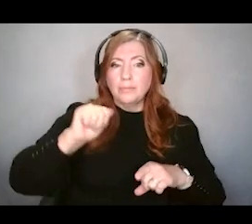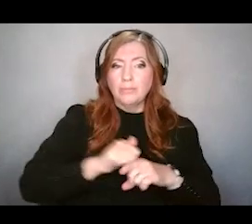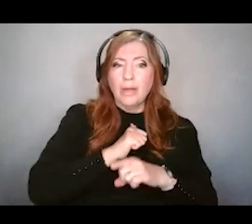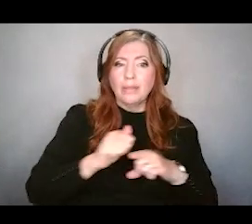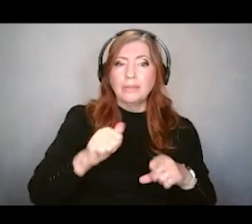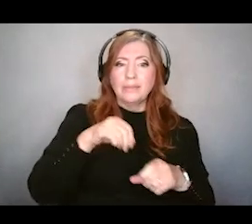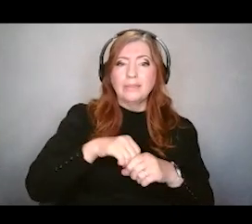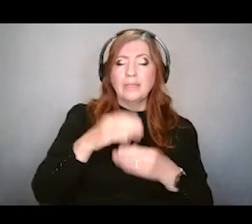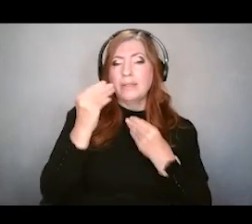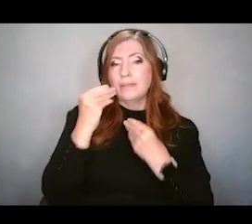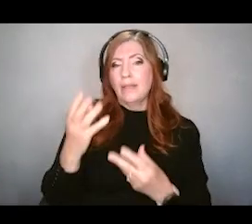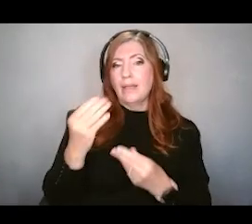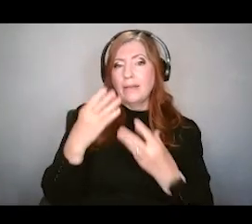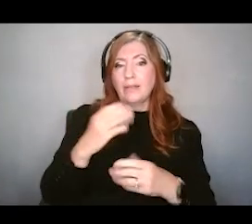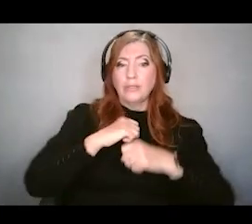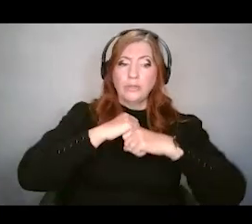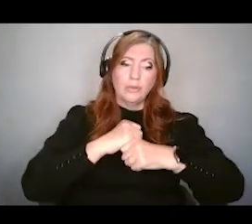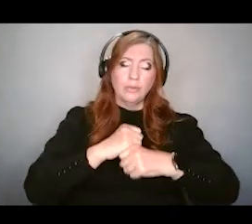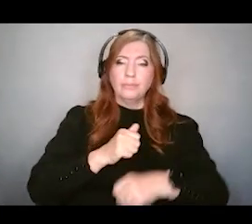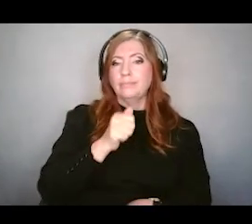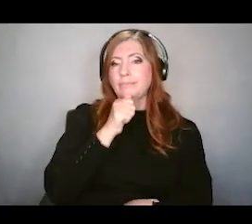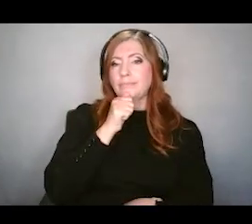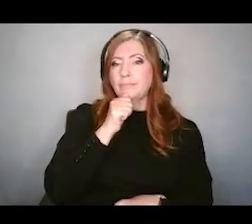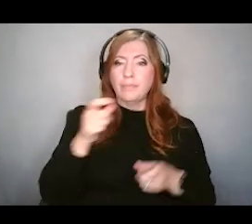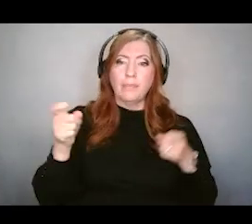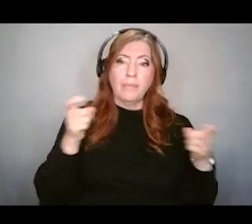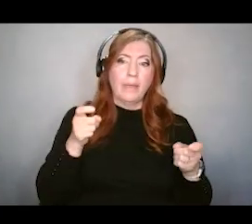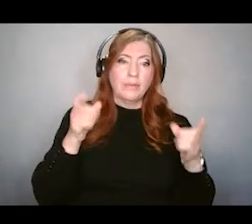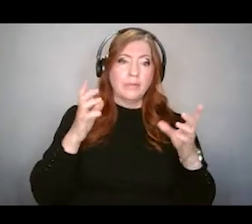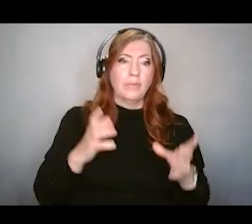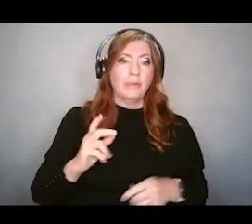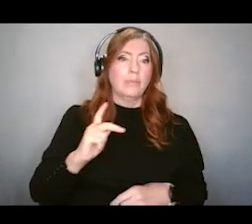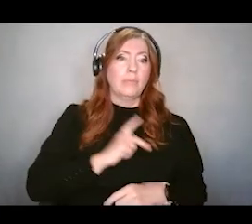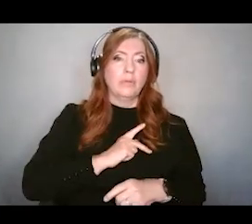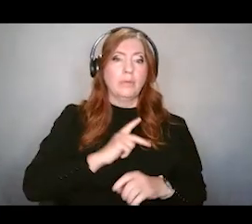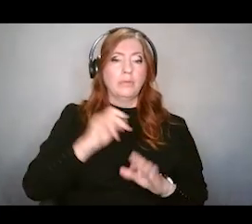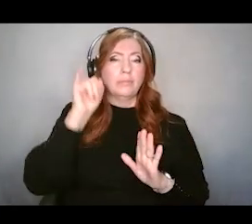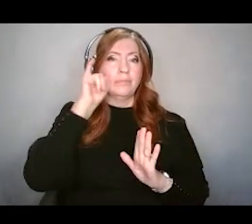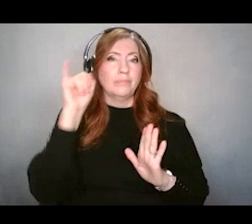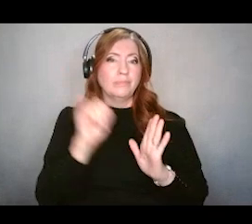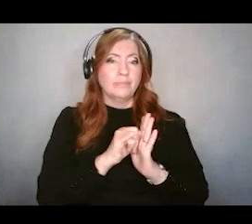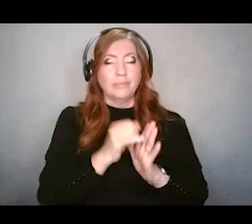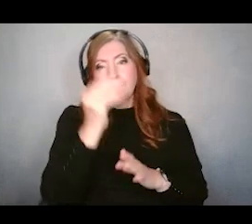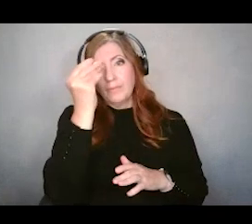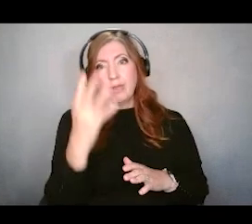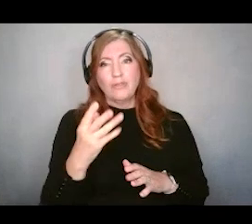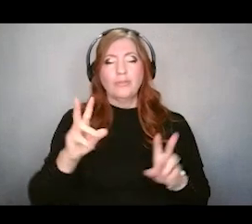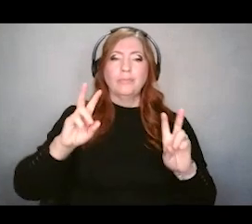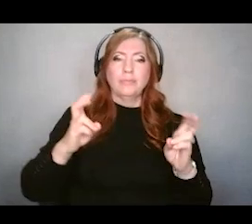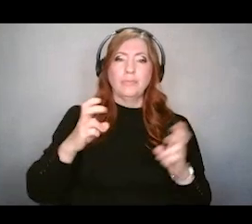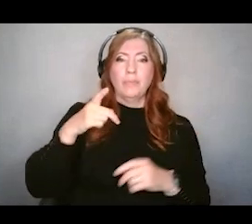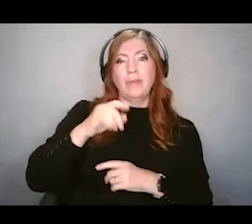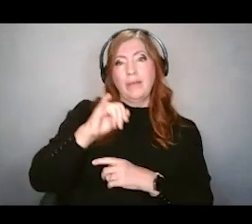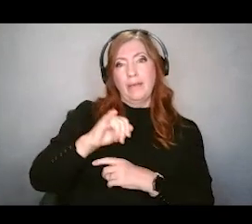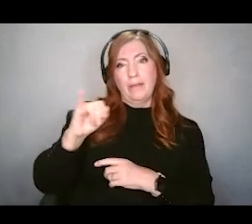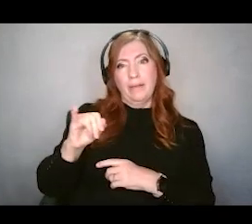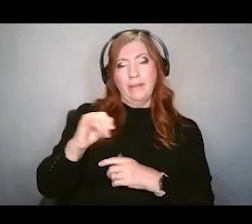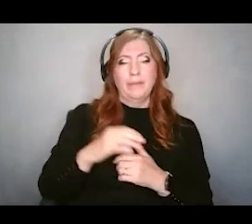privacy, and management of Personally Identifiable Information (PII), and